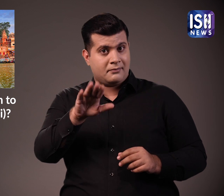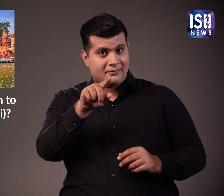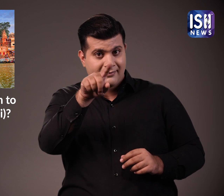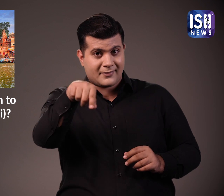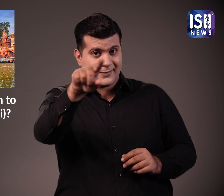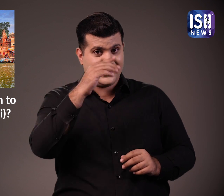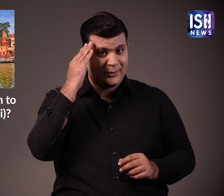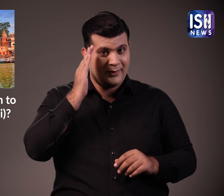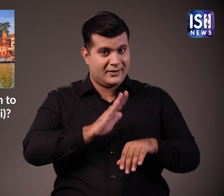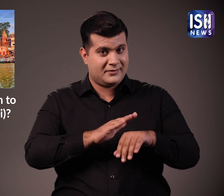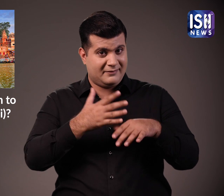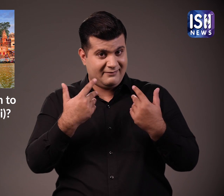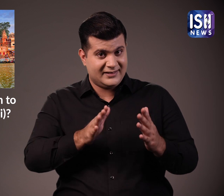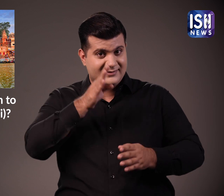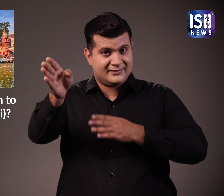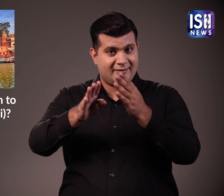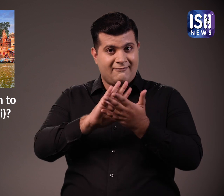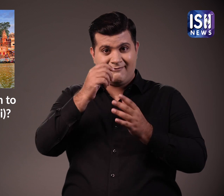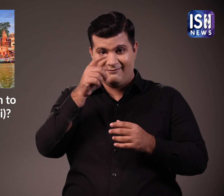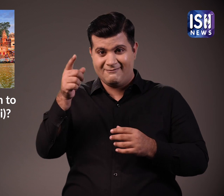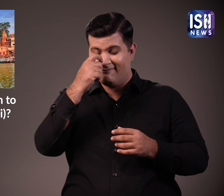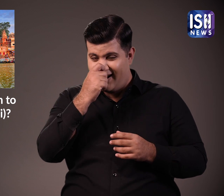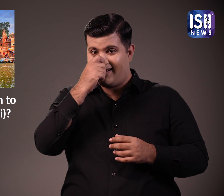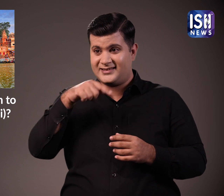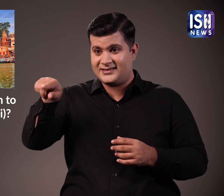So, have you experienced this or visited Varanasi?